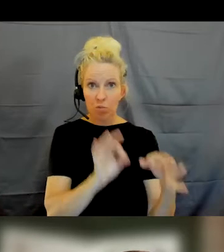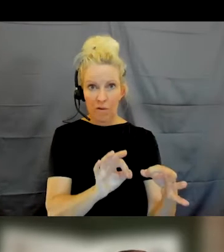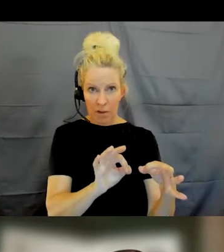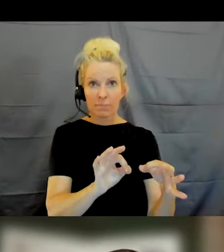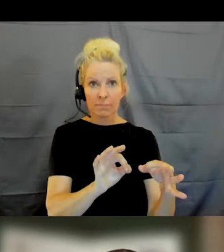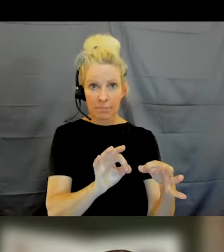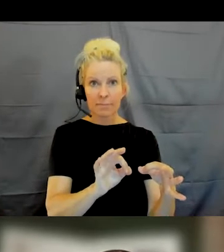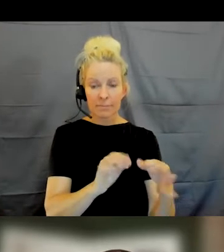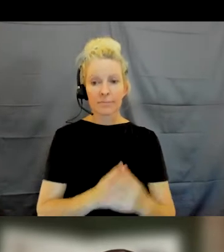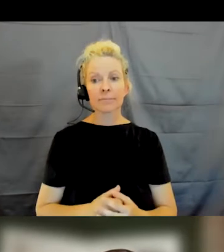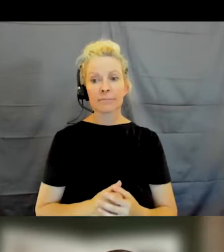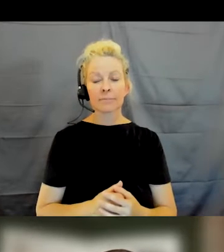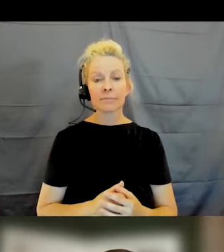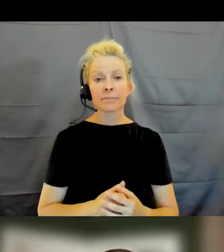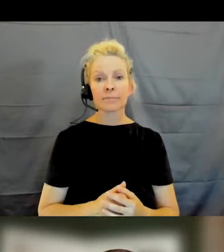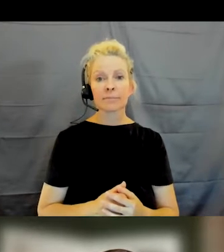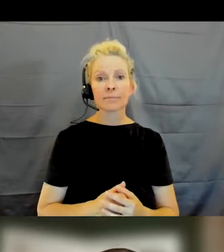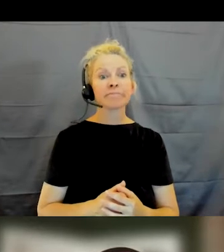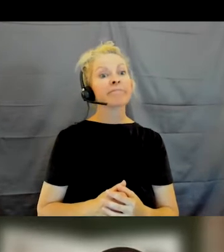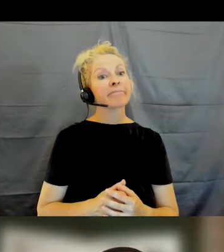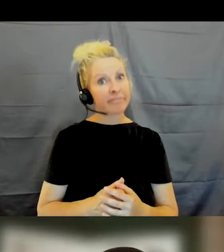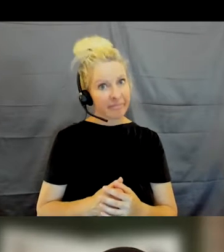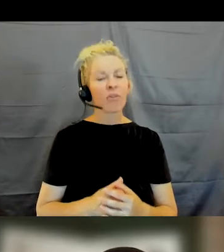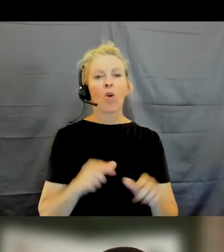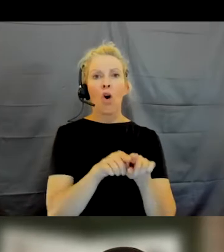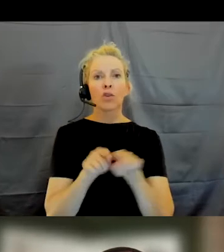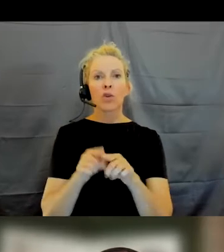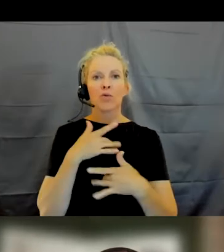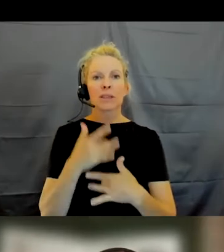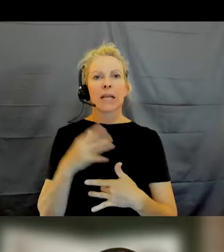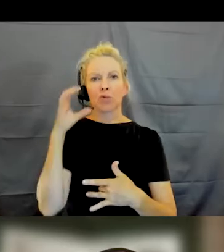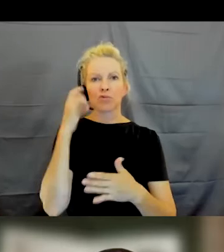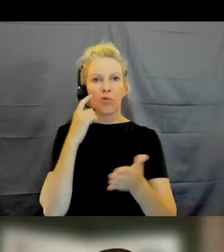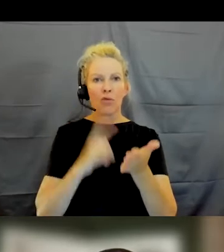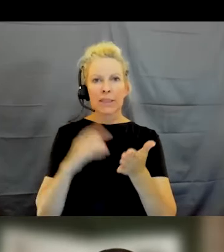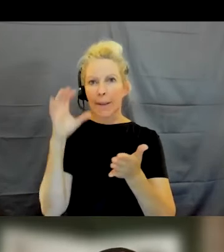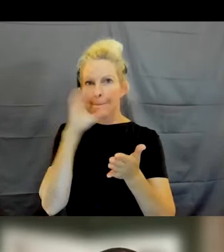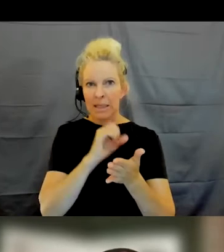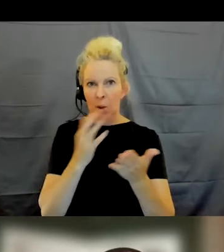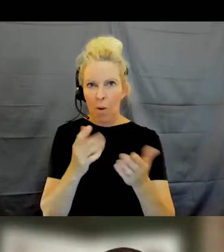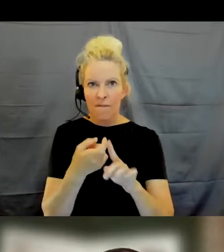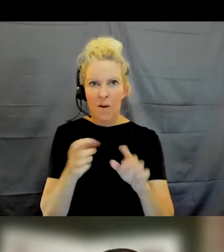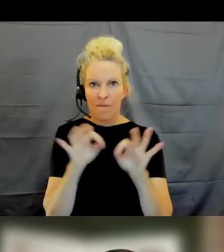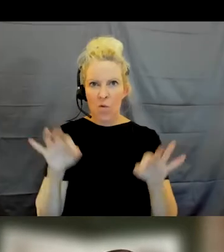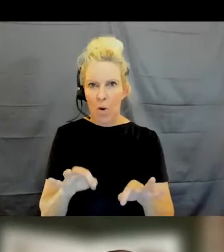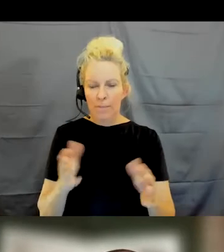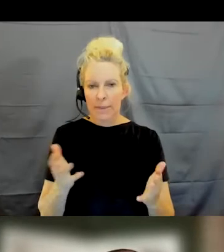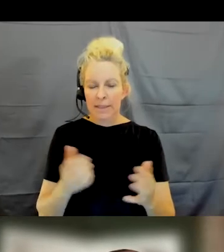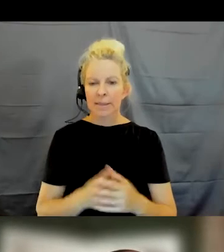The next thing that is almost always missing from forms, in any way, in any review I have done,